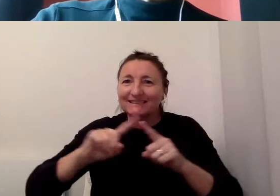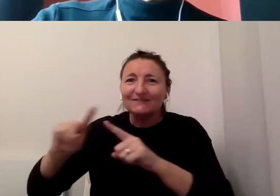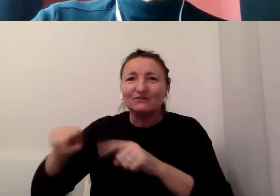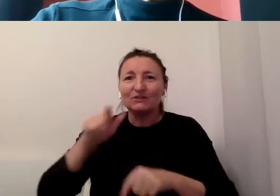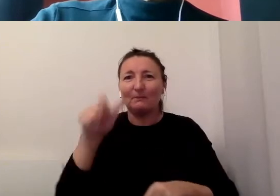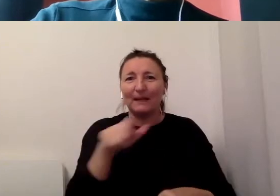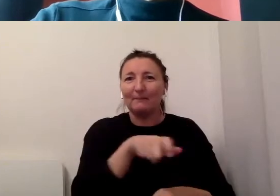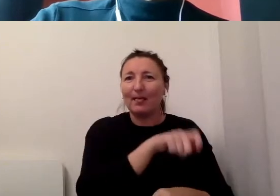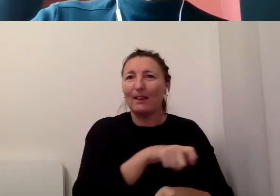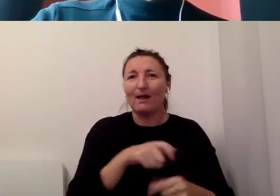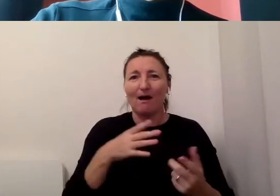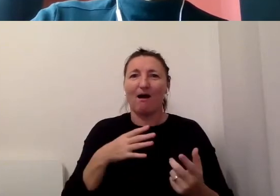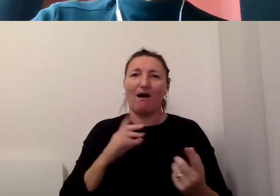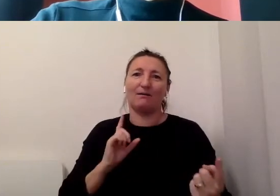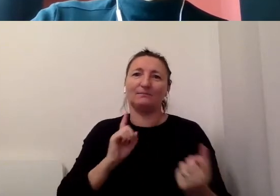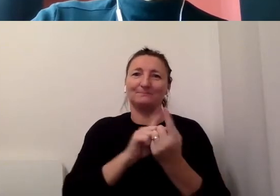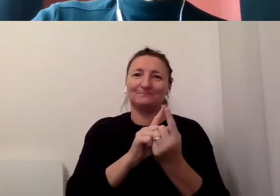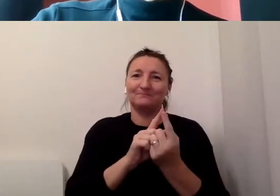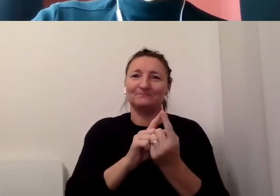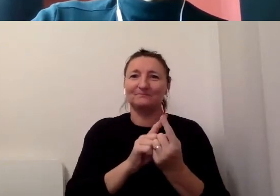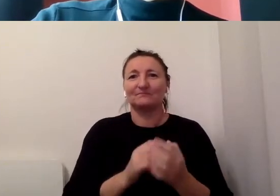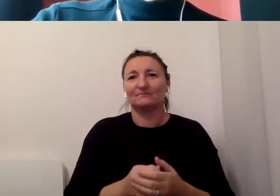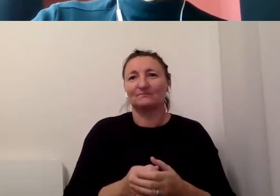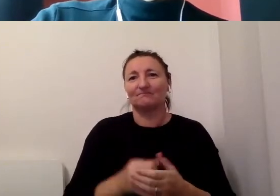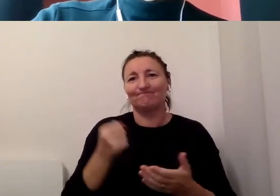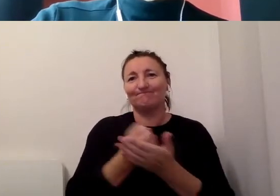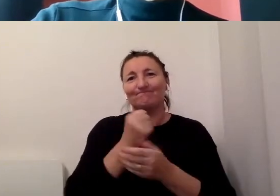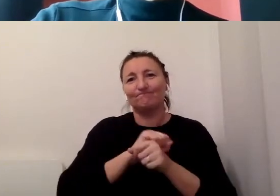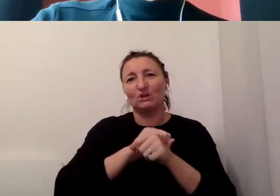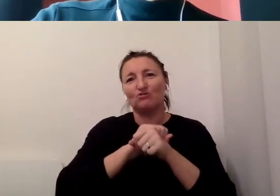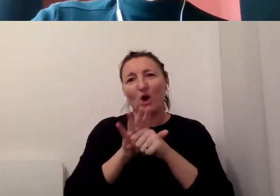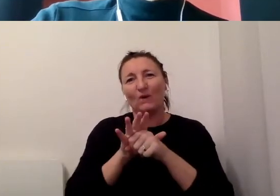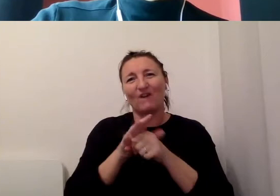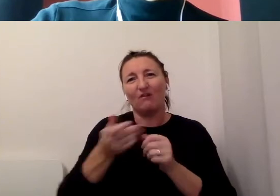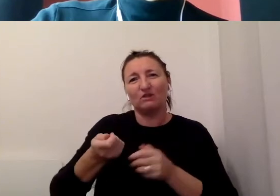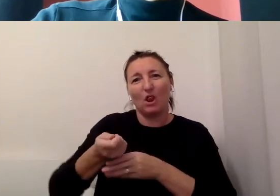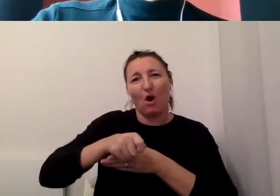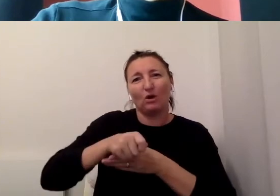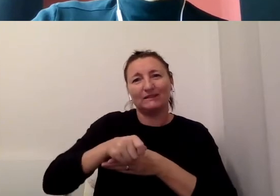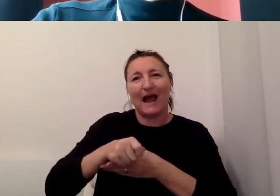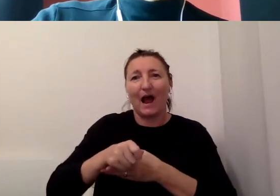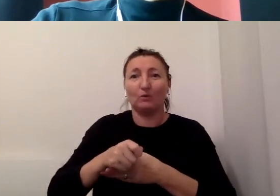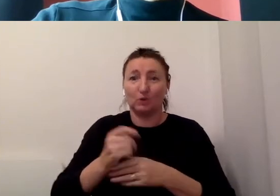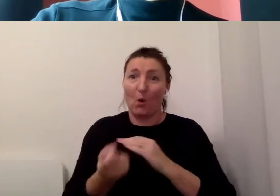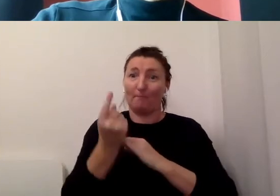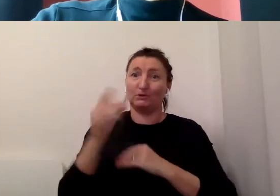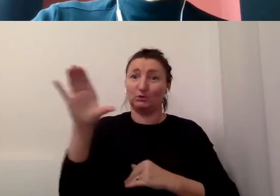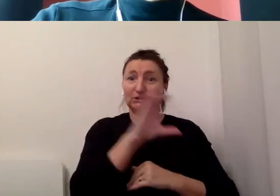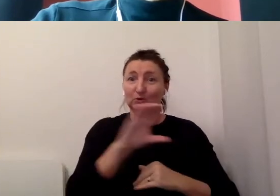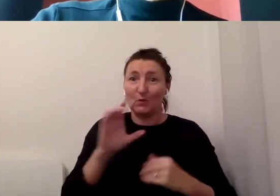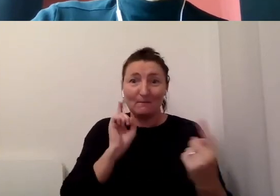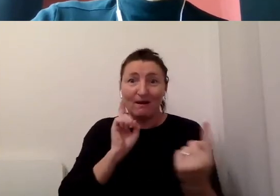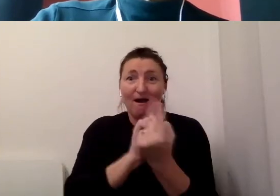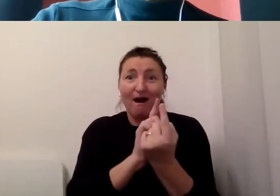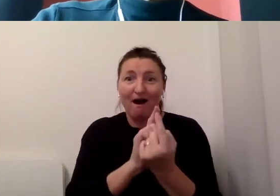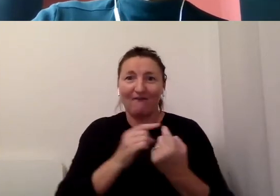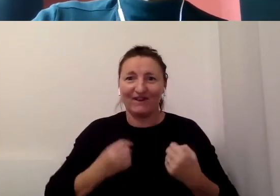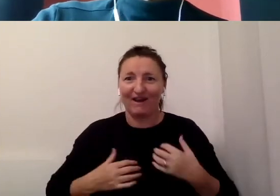of being in lock down and and the opportunity to meet them and to be stimulated by something